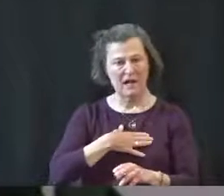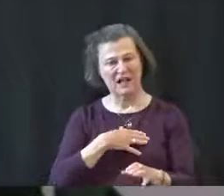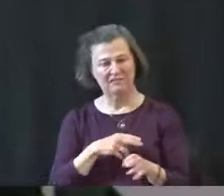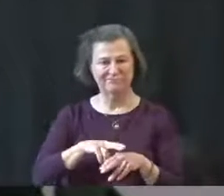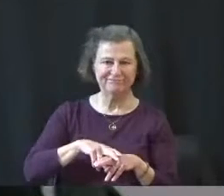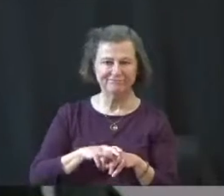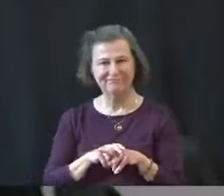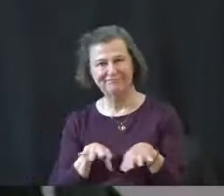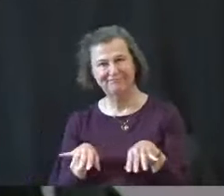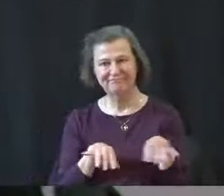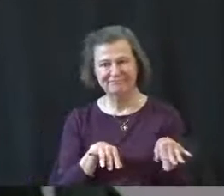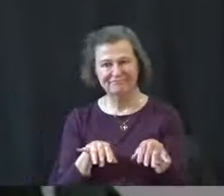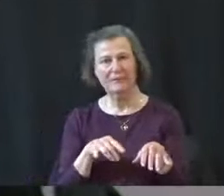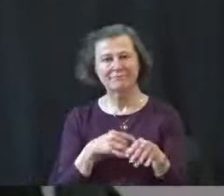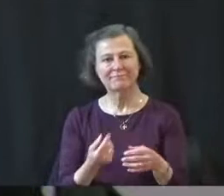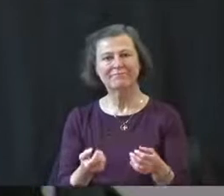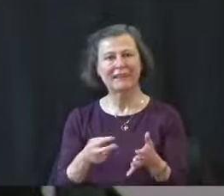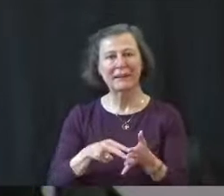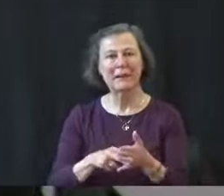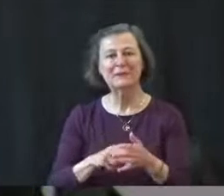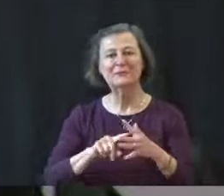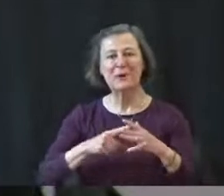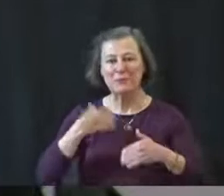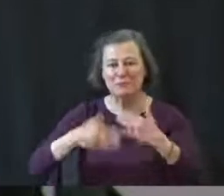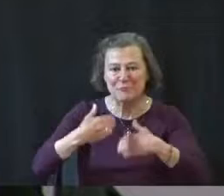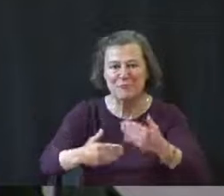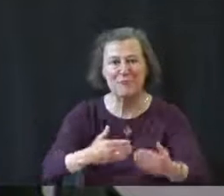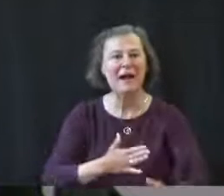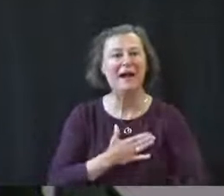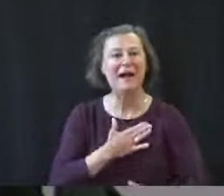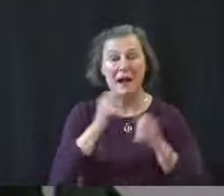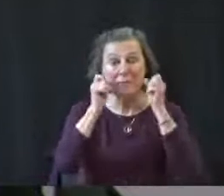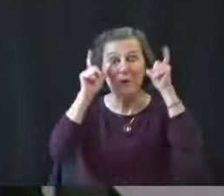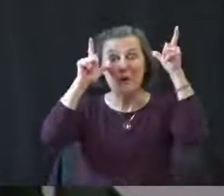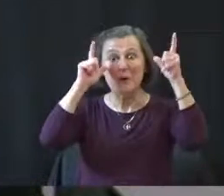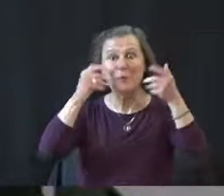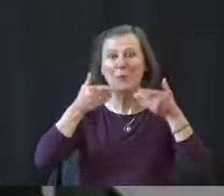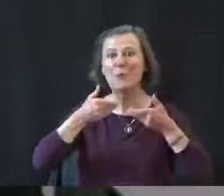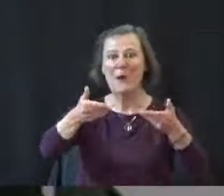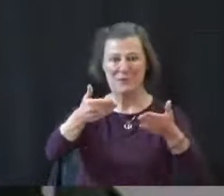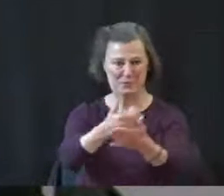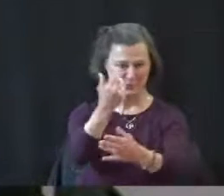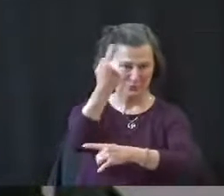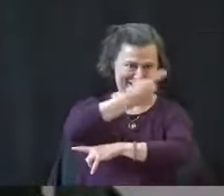I do what I need to do and I’m glad I woke up to welcome a new day.